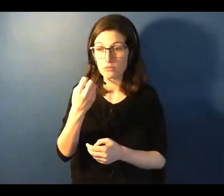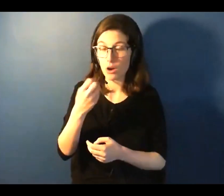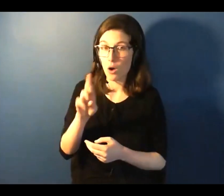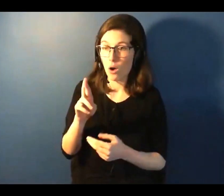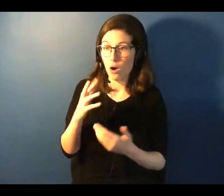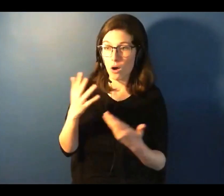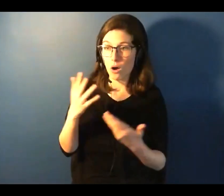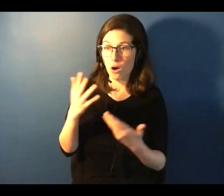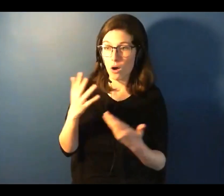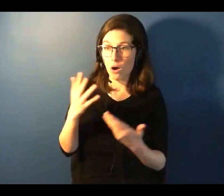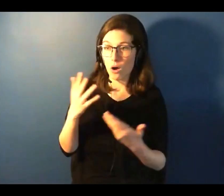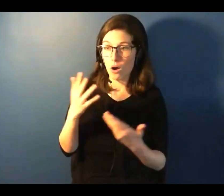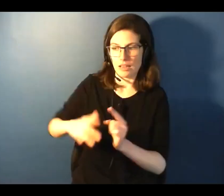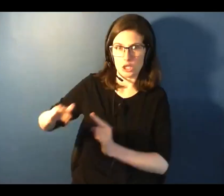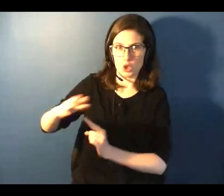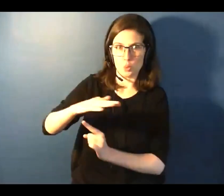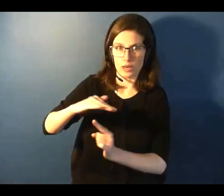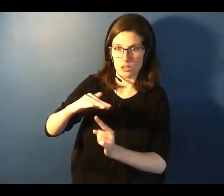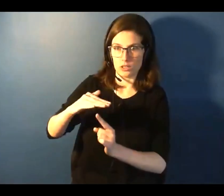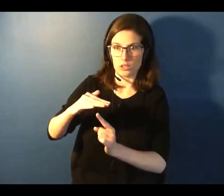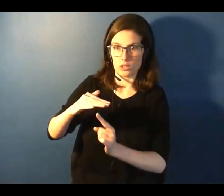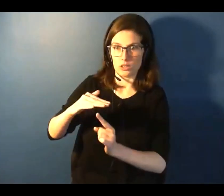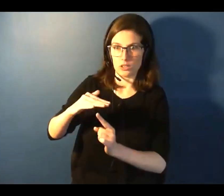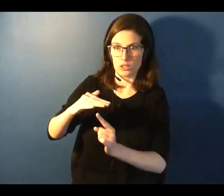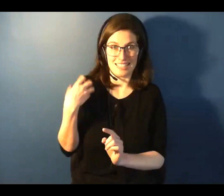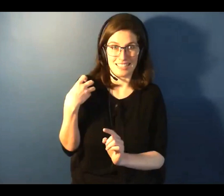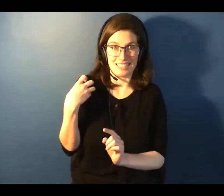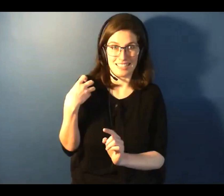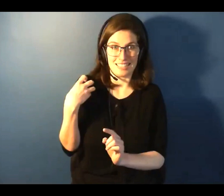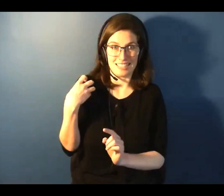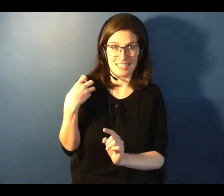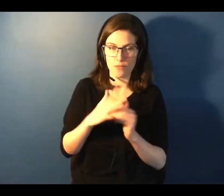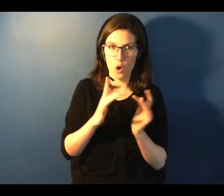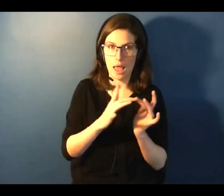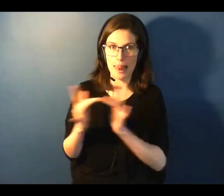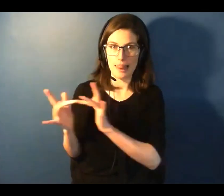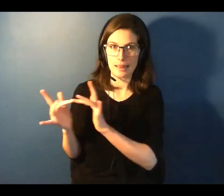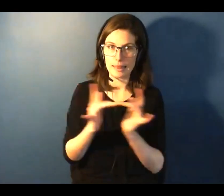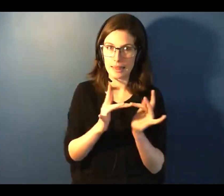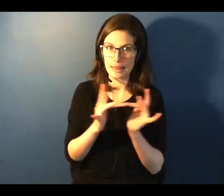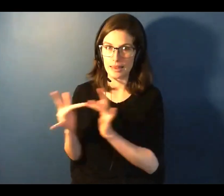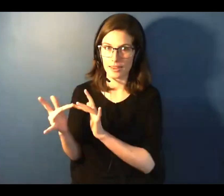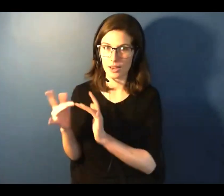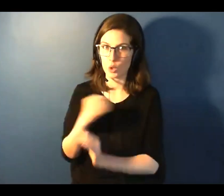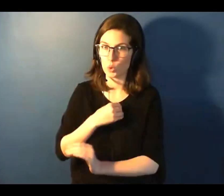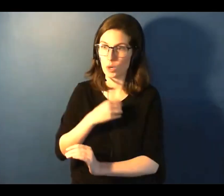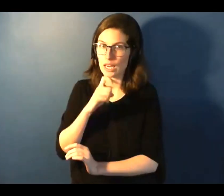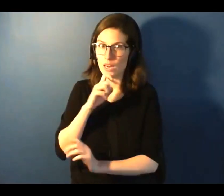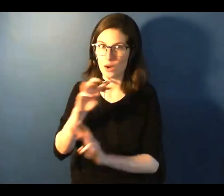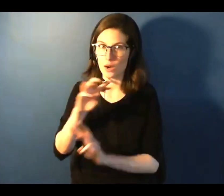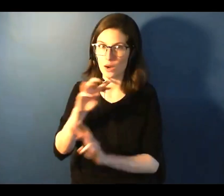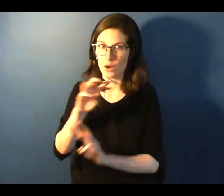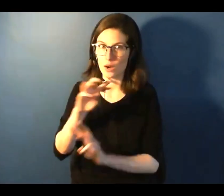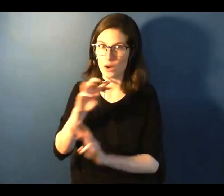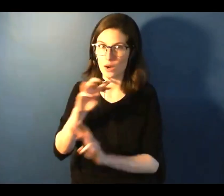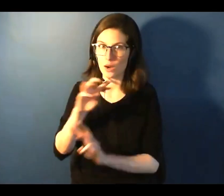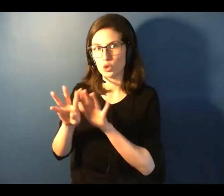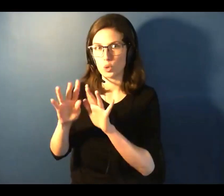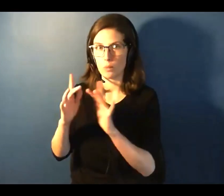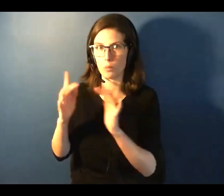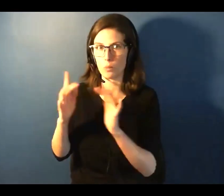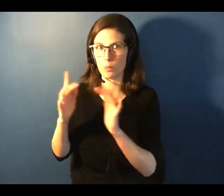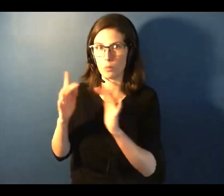conduit within her sister (Jonathan: Yes) to the hearing world, or the mainstream world.